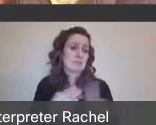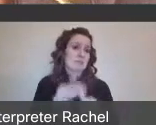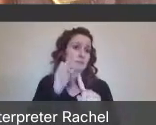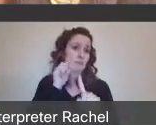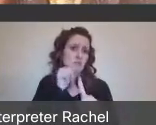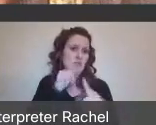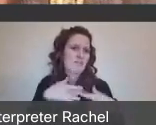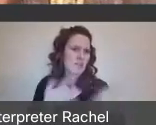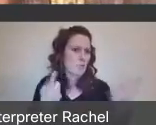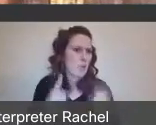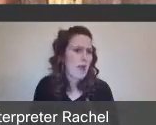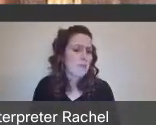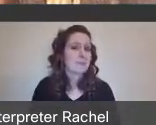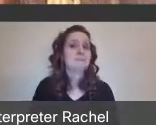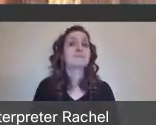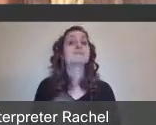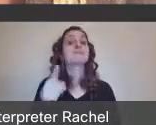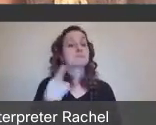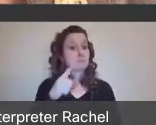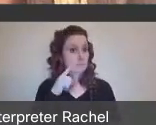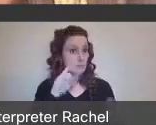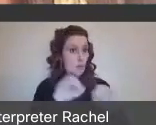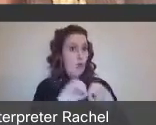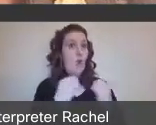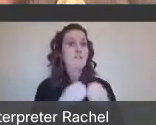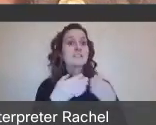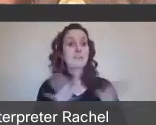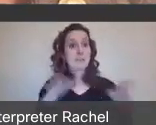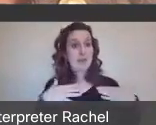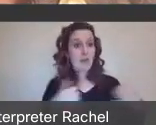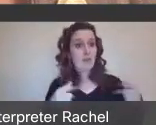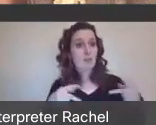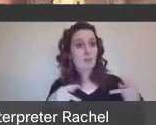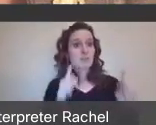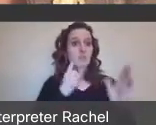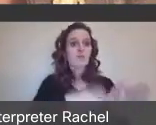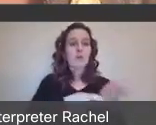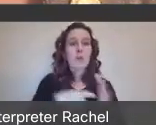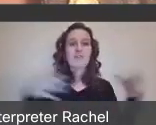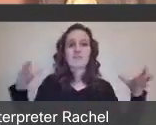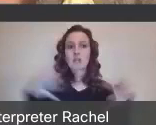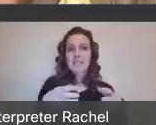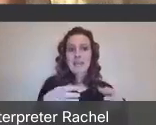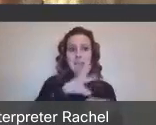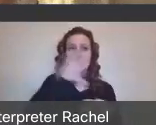[Commissioner Arkoosh] So the Office of Public Health permits are required for gatherings that involve the public.